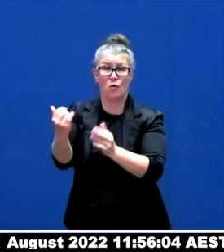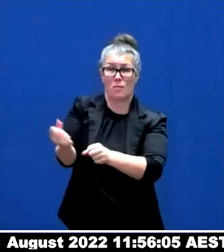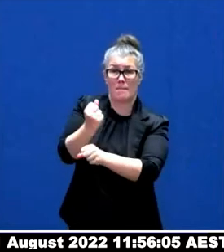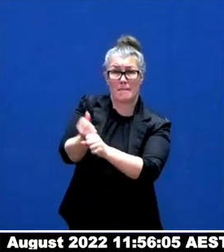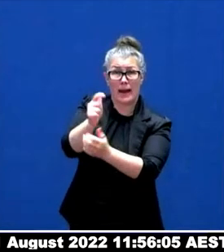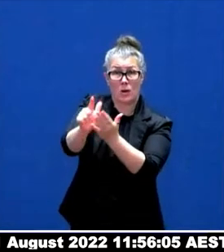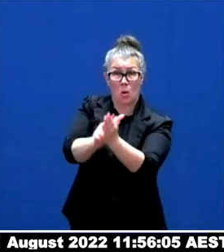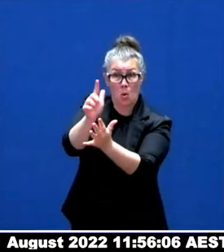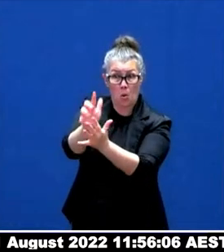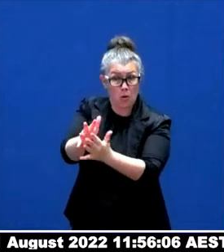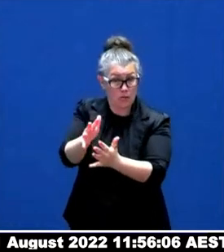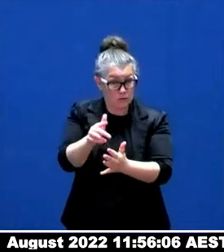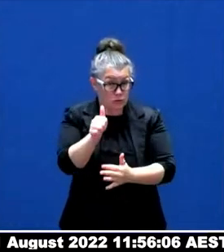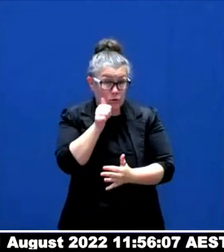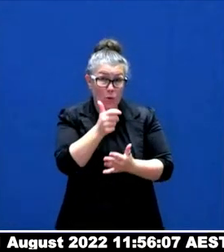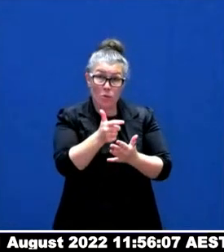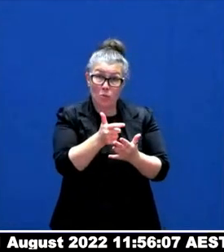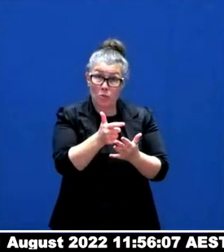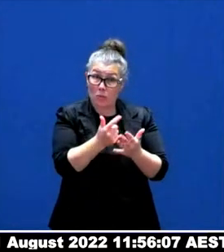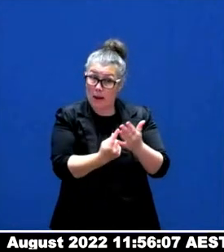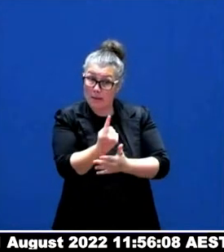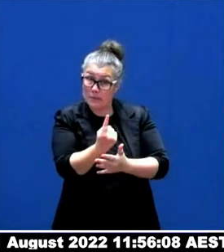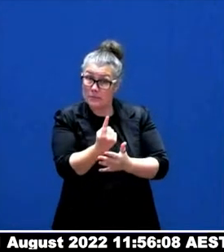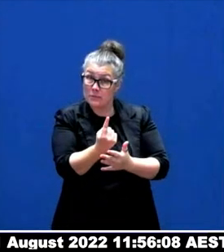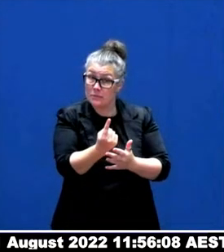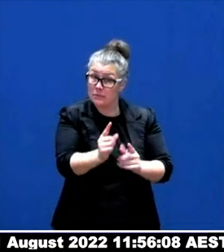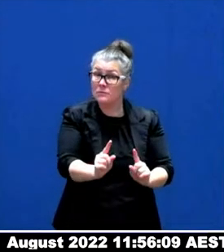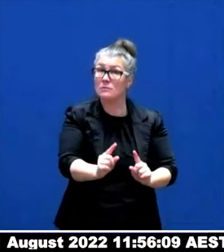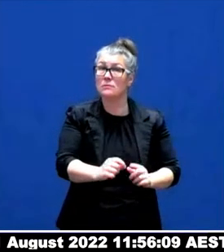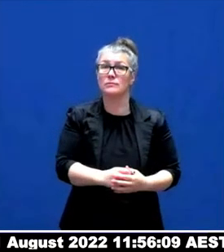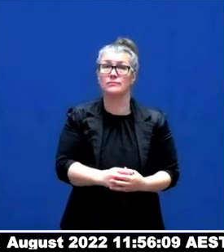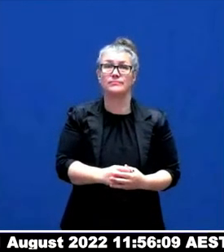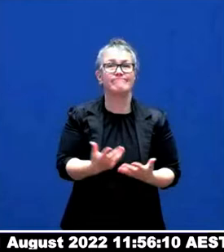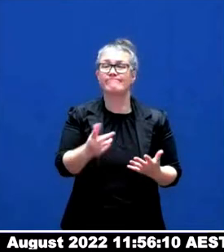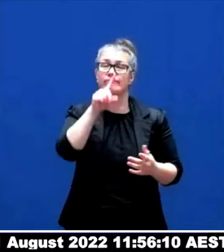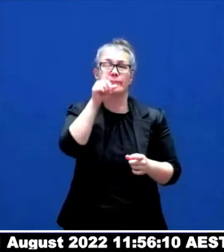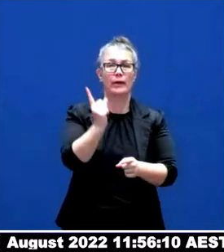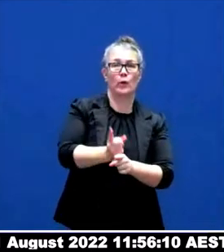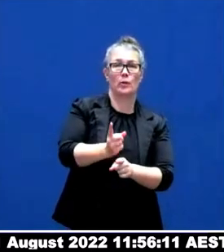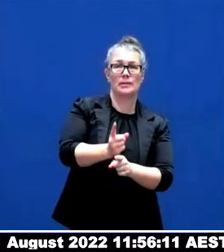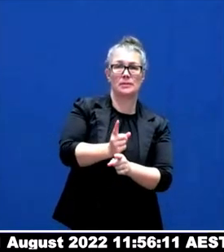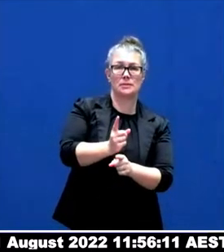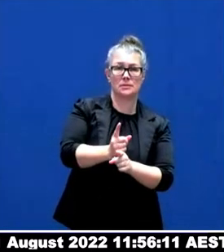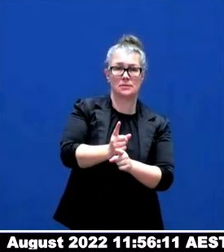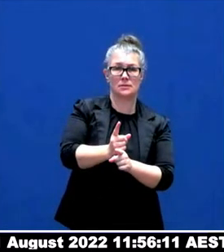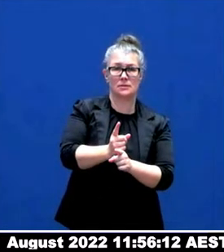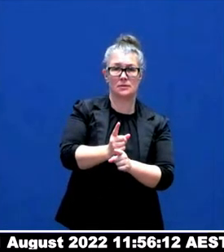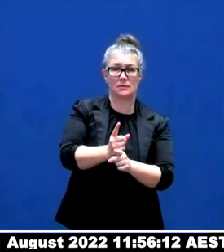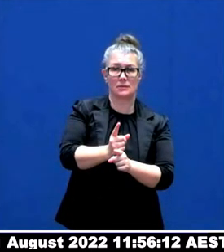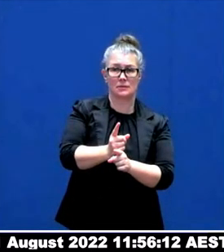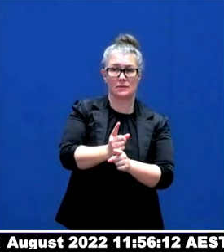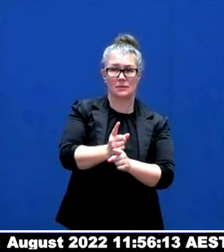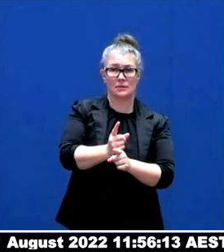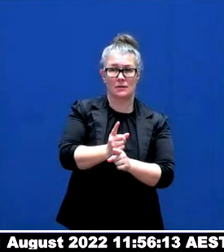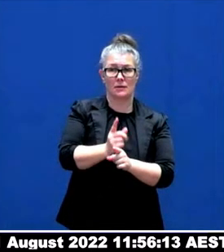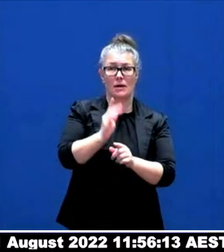Do you know about that? ZOE DENDLE: Hard to comment on direct references necessarily to